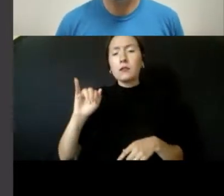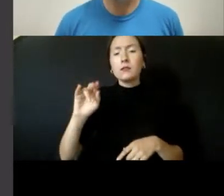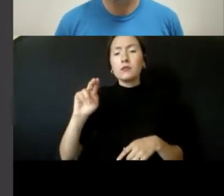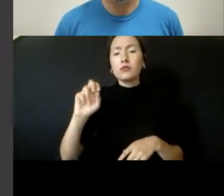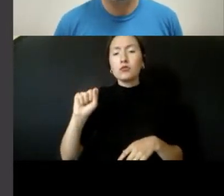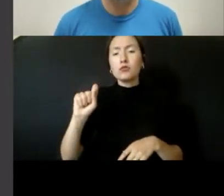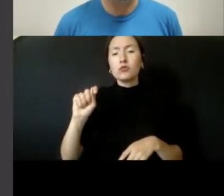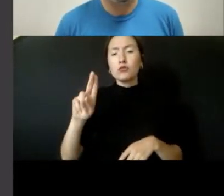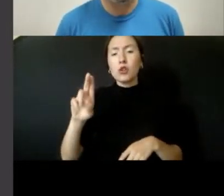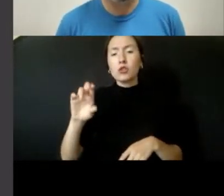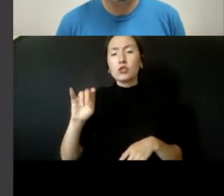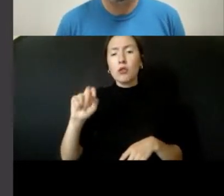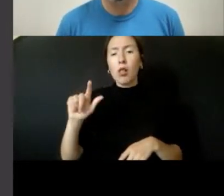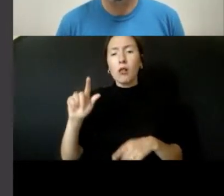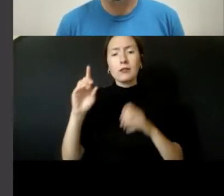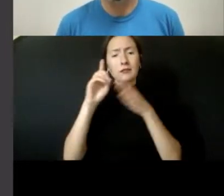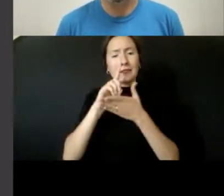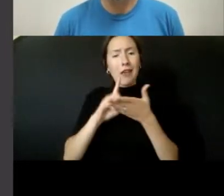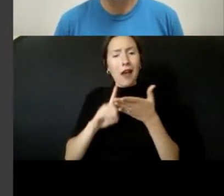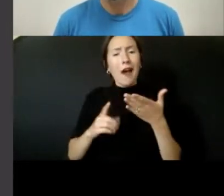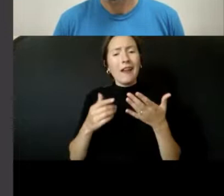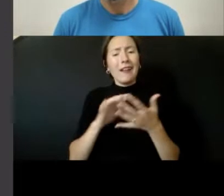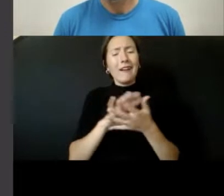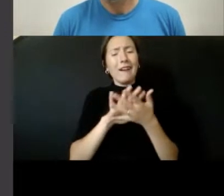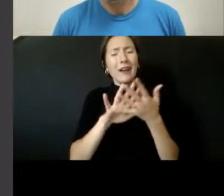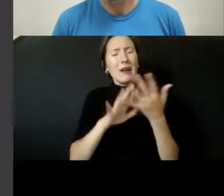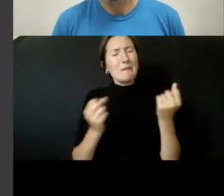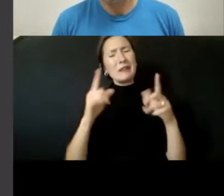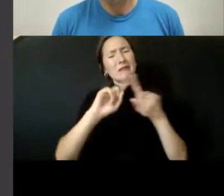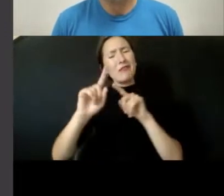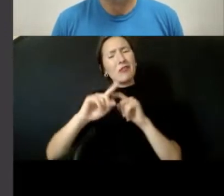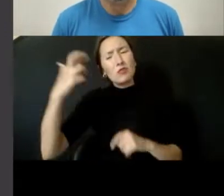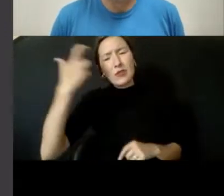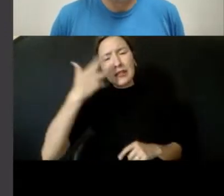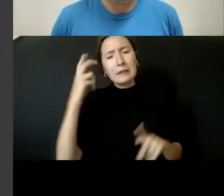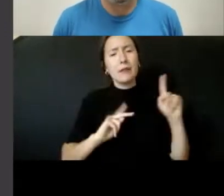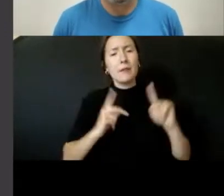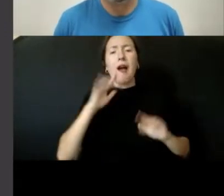reasons or excuses that have been thrown out uh and i'm just tired of hearing them and i think